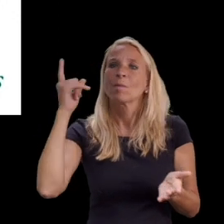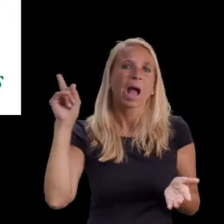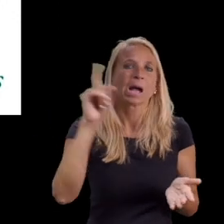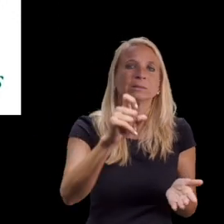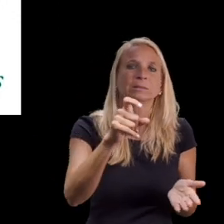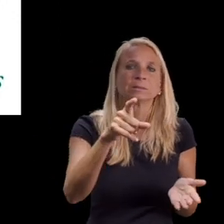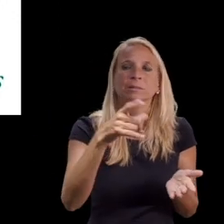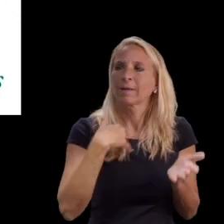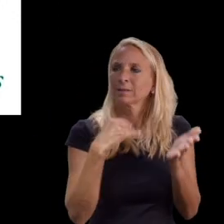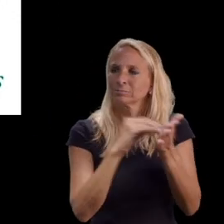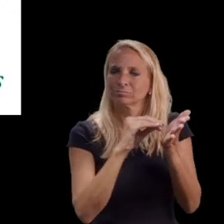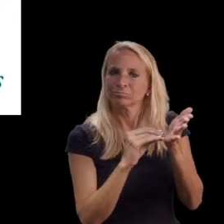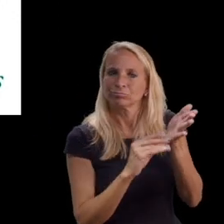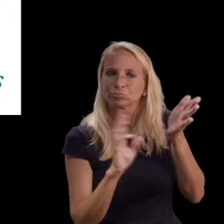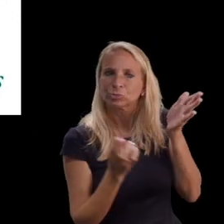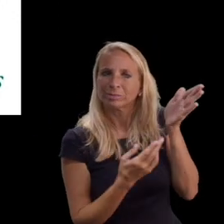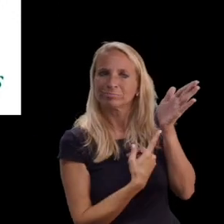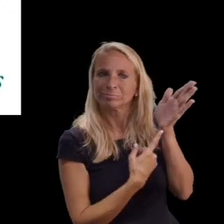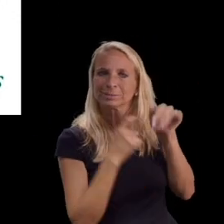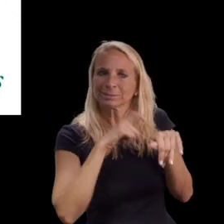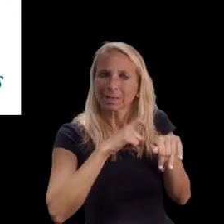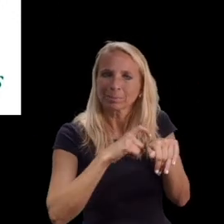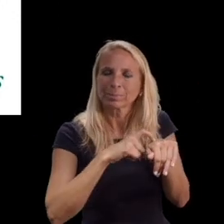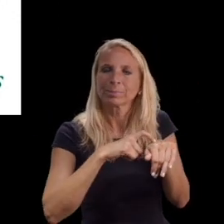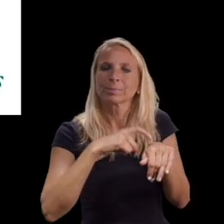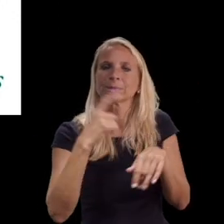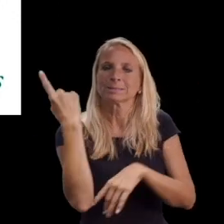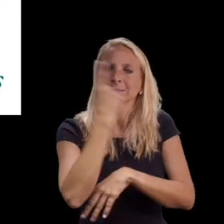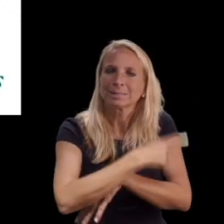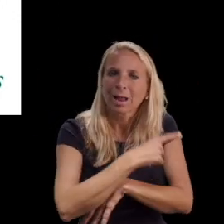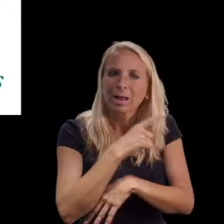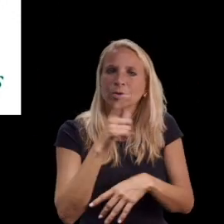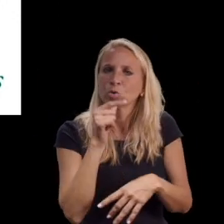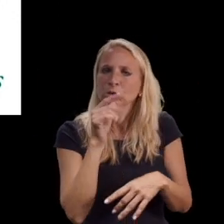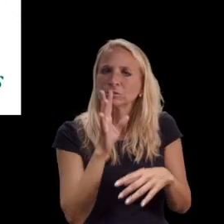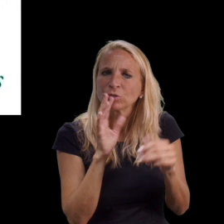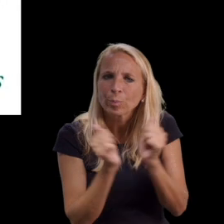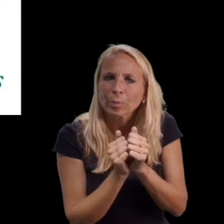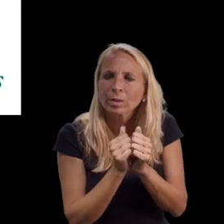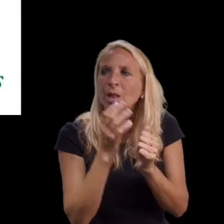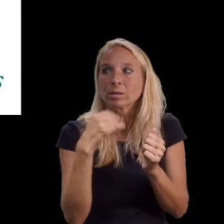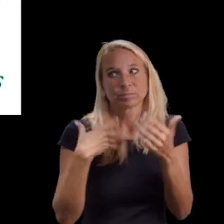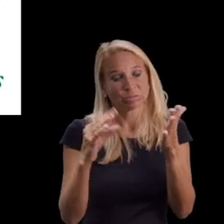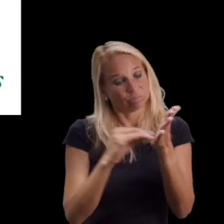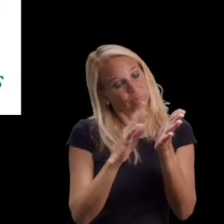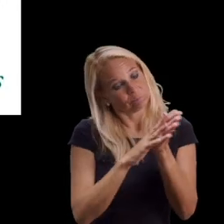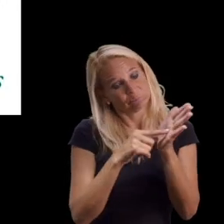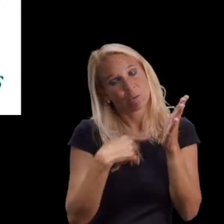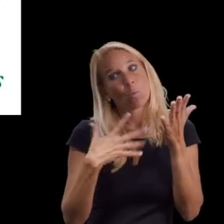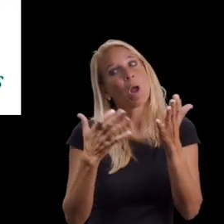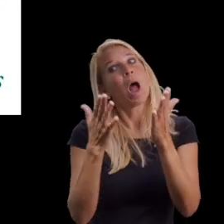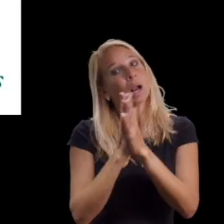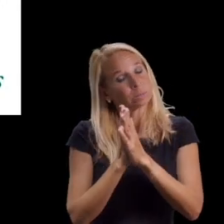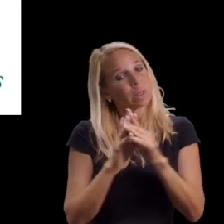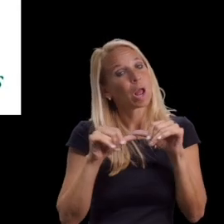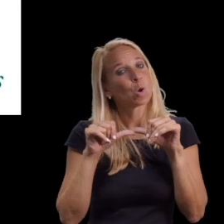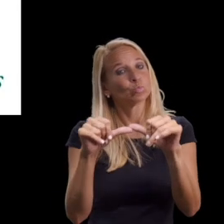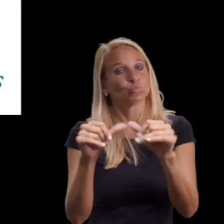you've documented date, time, who you spoke with, and that you also request a continuation of services.